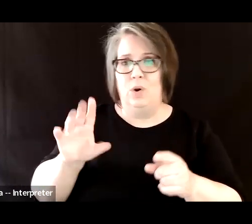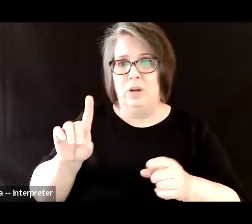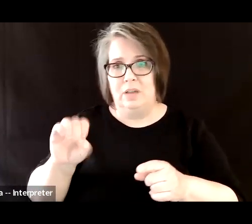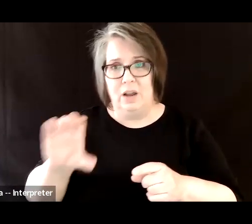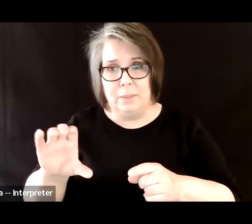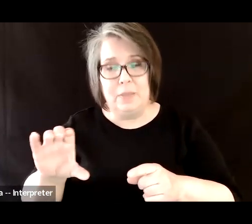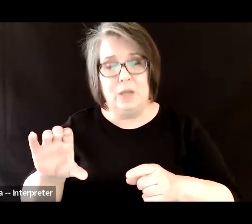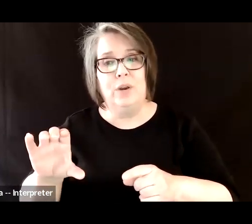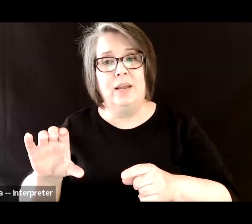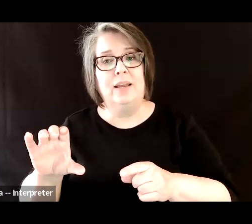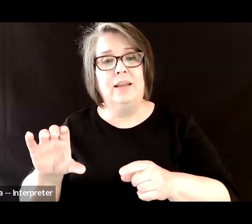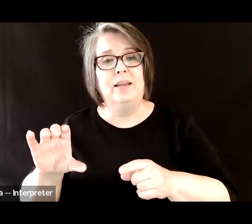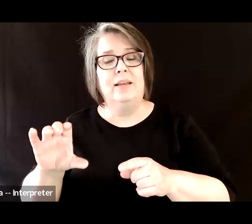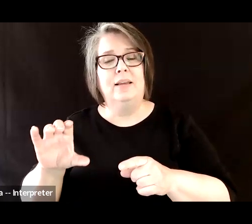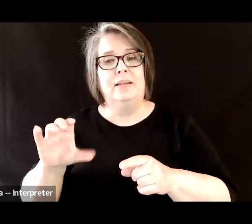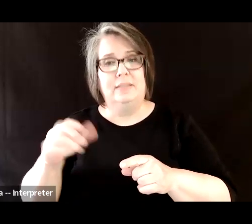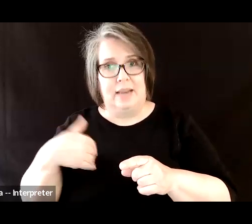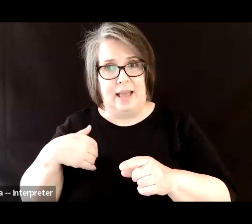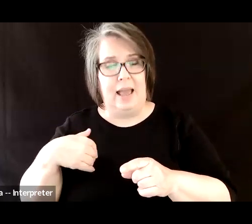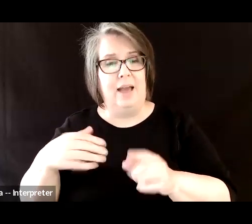but we don't have rights or platforms to stream these for